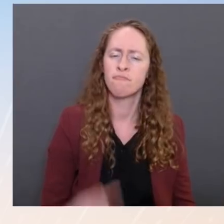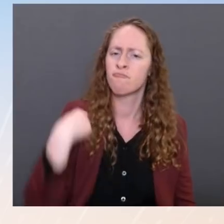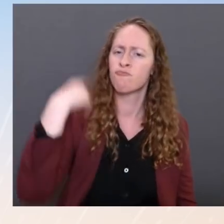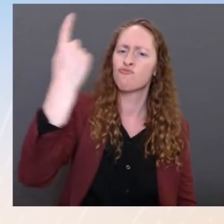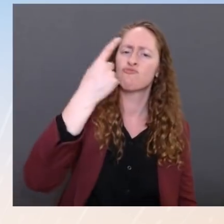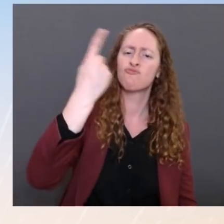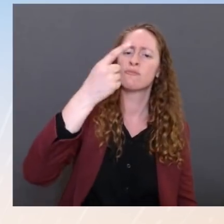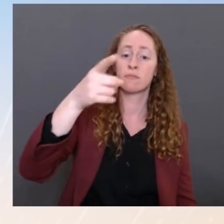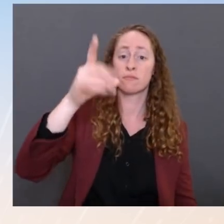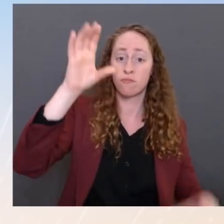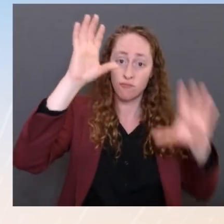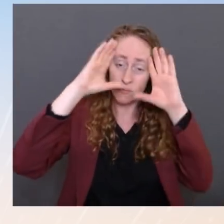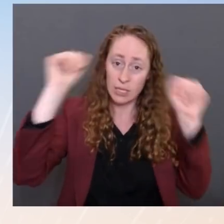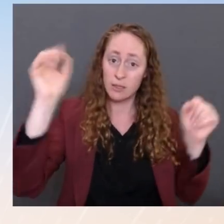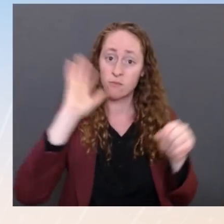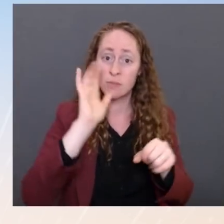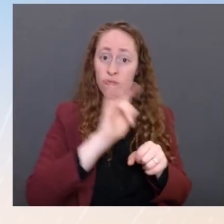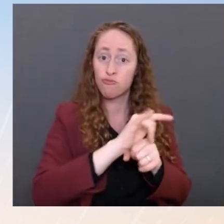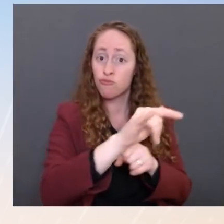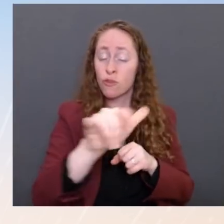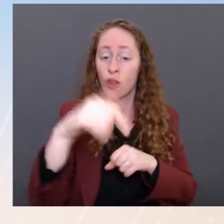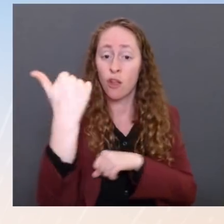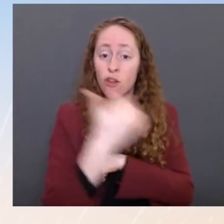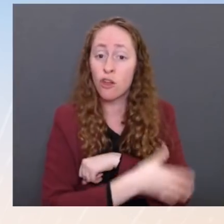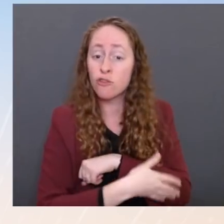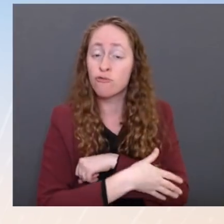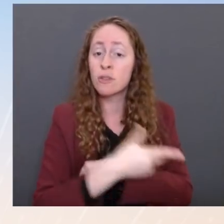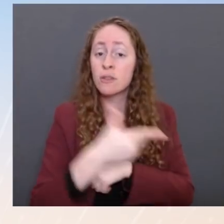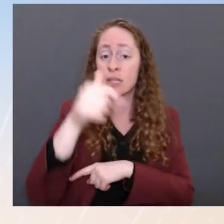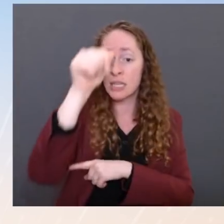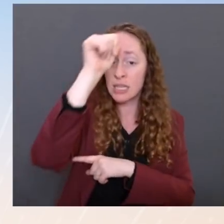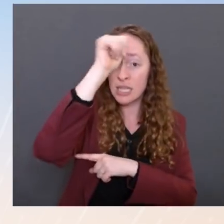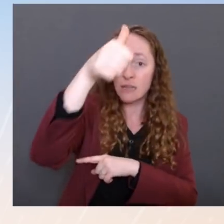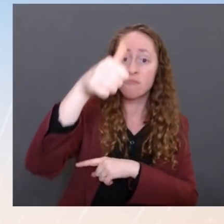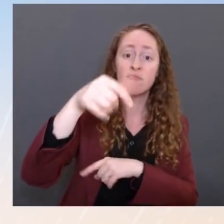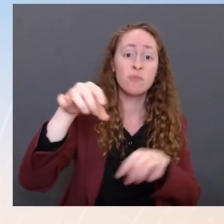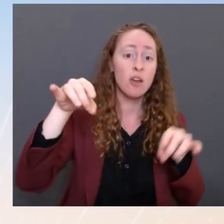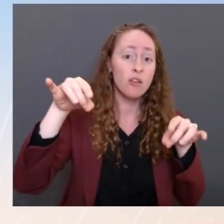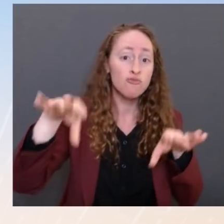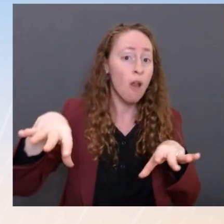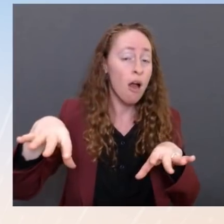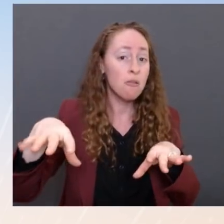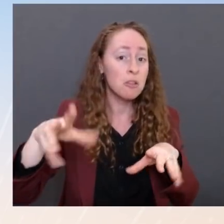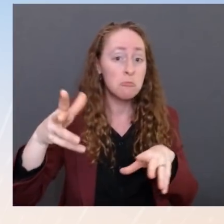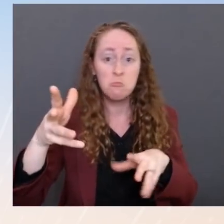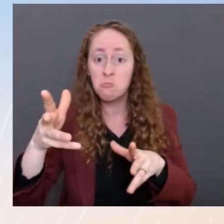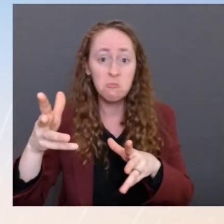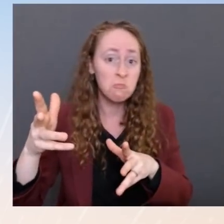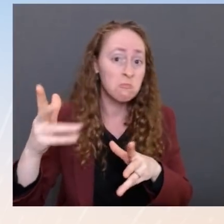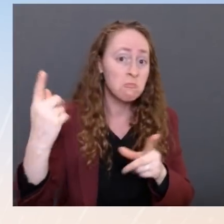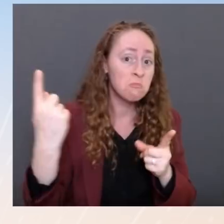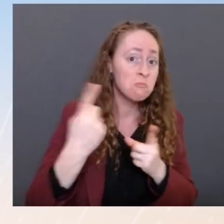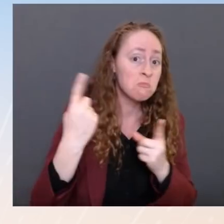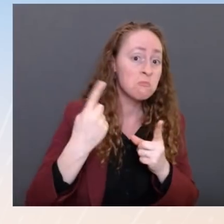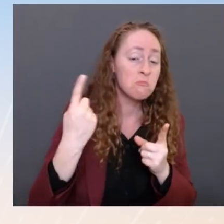but we have two foreign trips we're still trying to finalize at this point, and so I don't have any predictions about when. The Press: Is it going to be in the first term